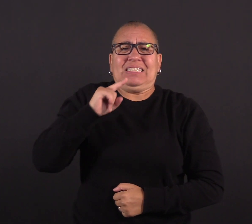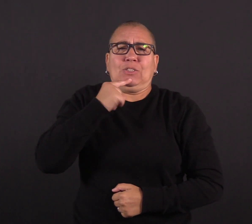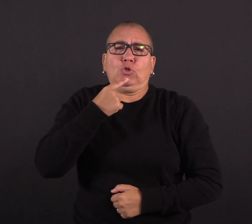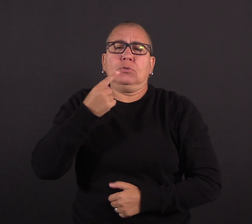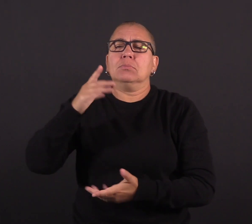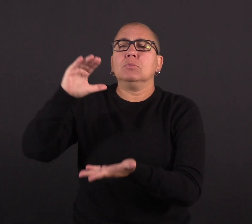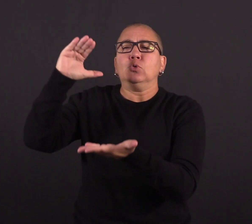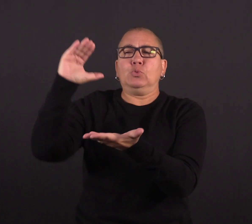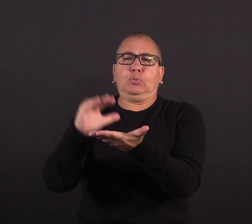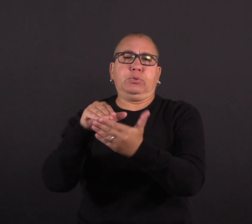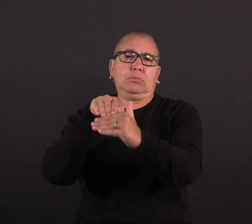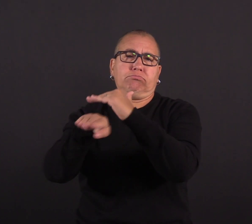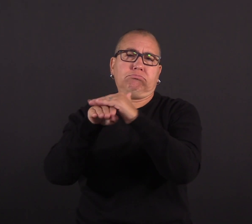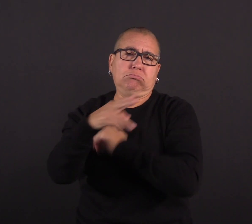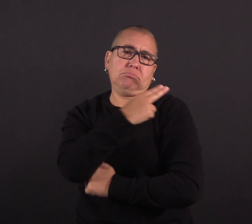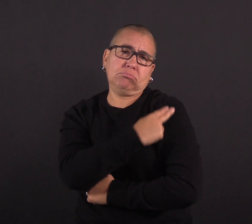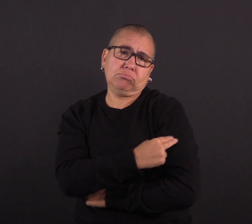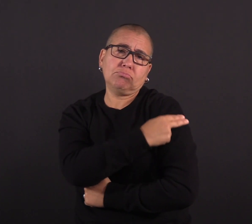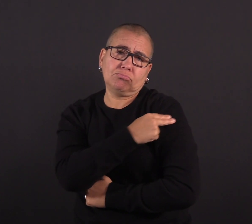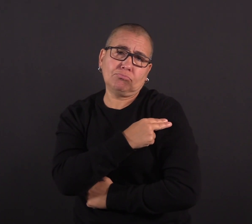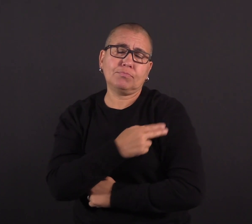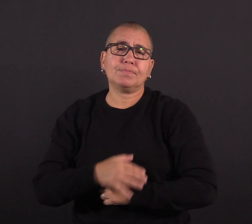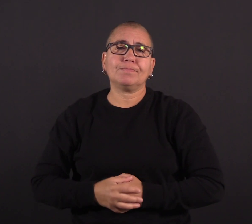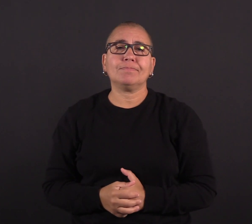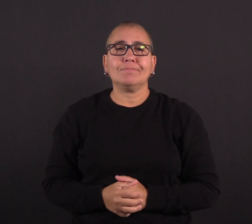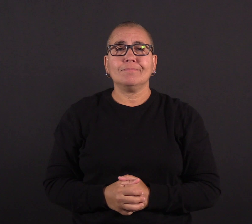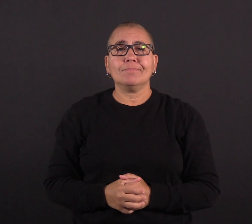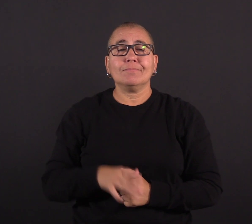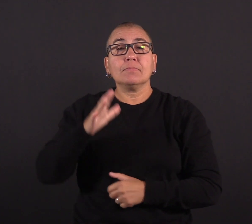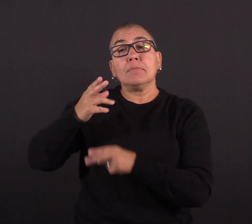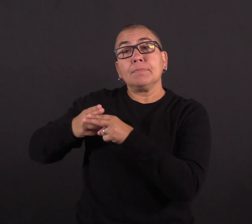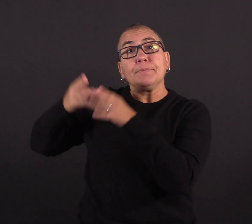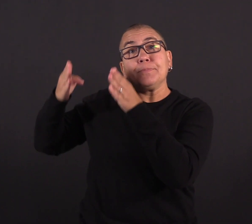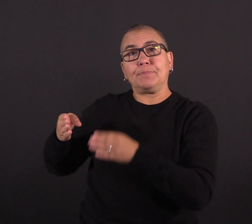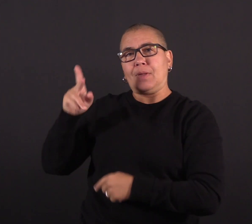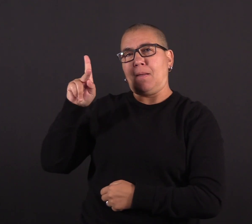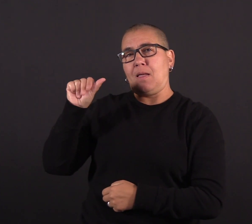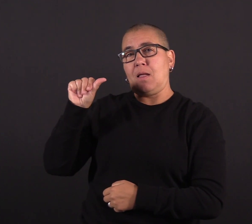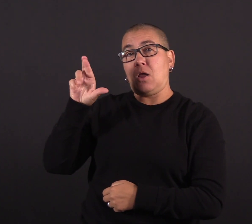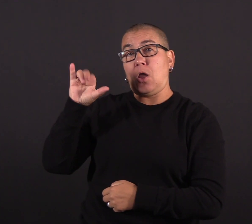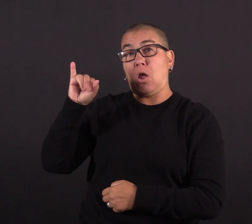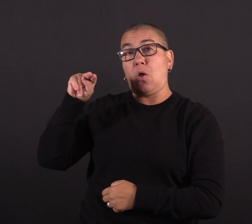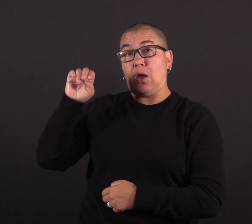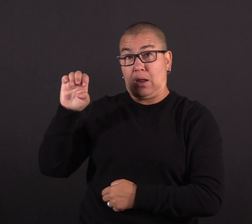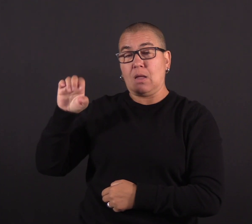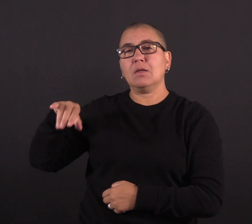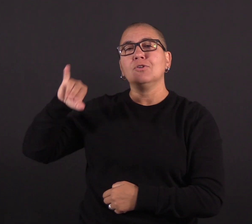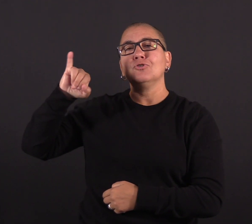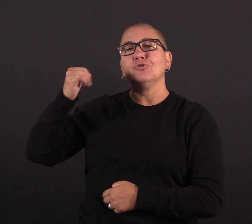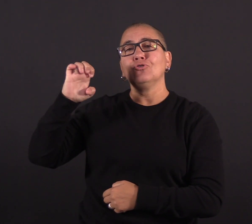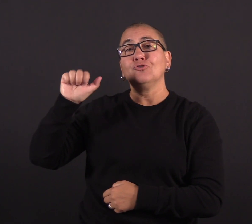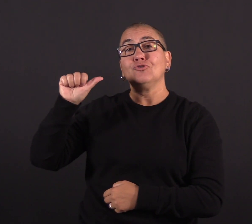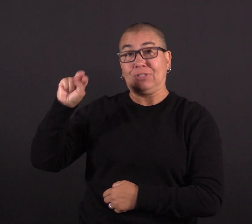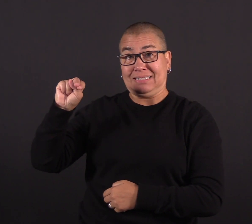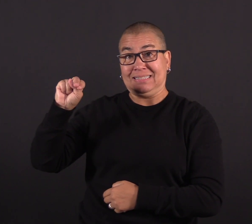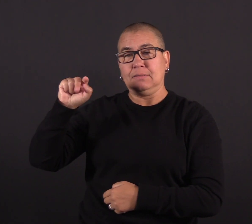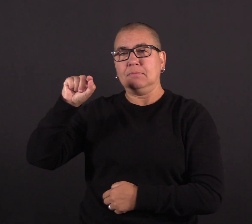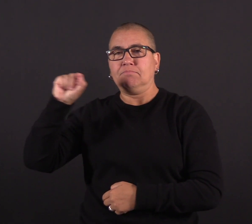White House press secretary Karine Jean-Pierre said on Tuesday the Biden